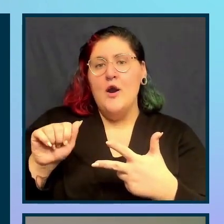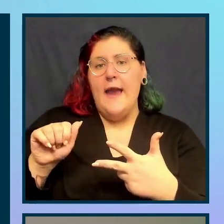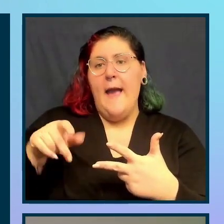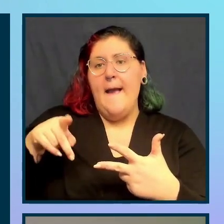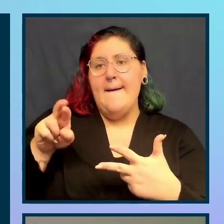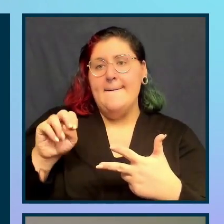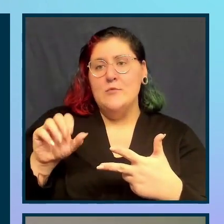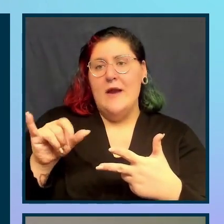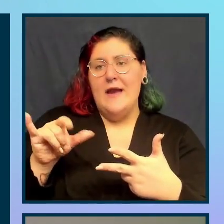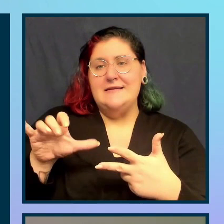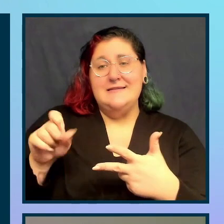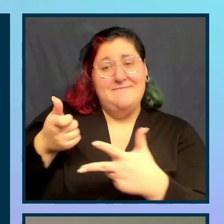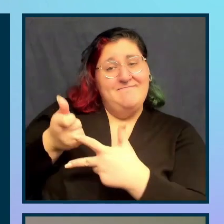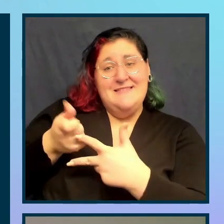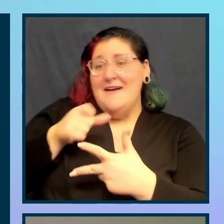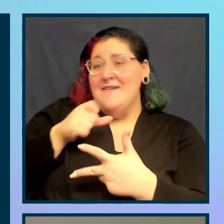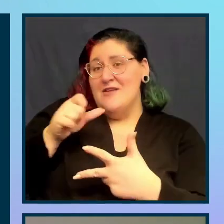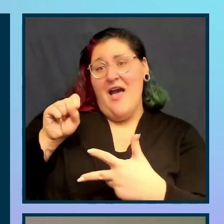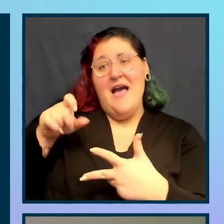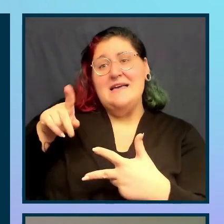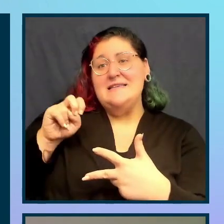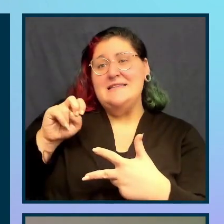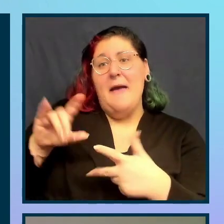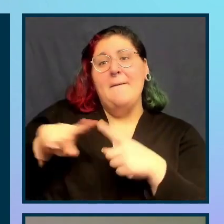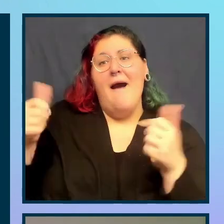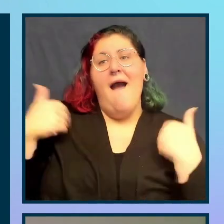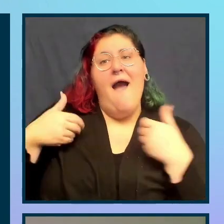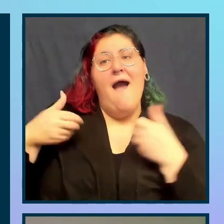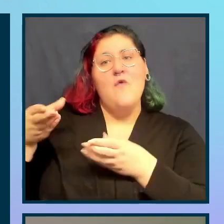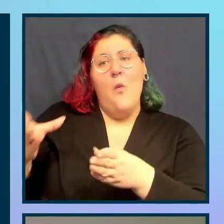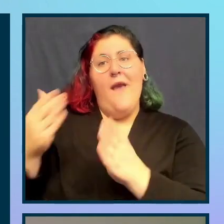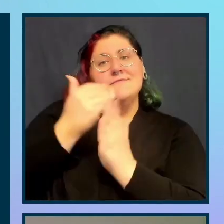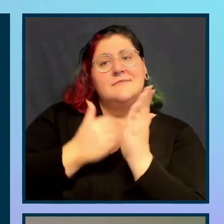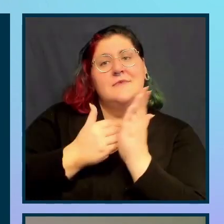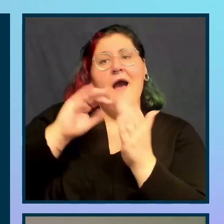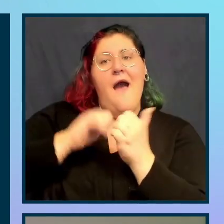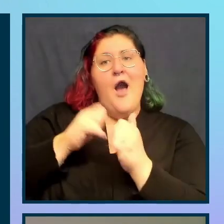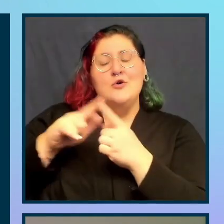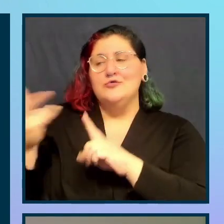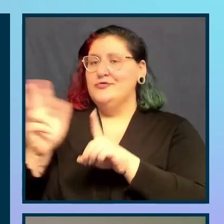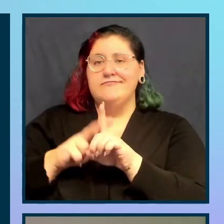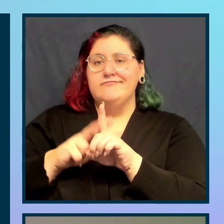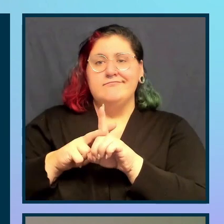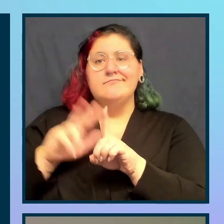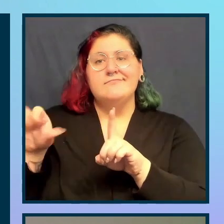and has kind of recipes for how to implement it and lesser known specs that deserve more love like, ARIA and HTML,